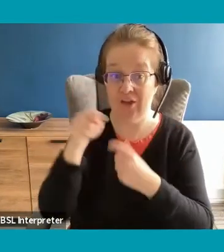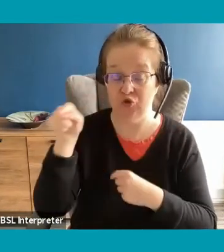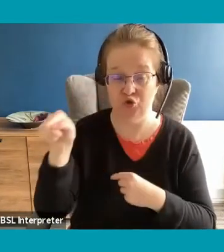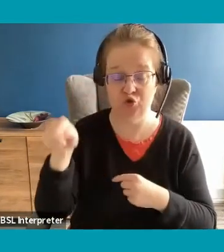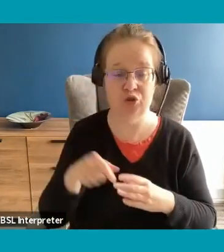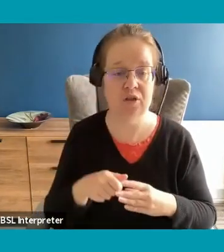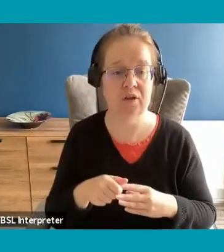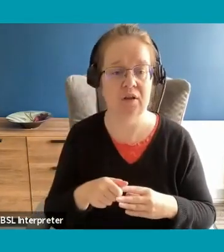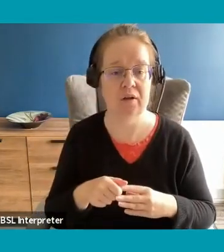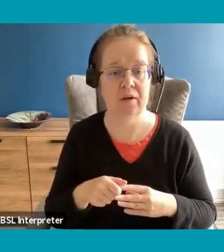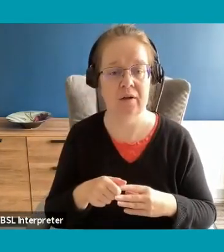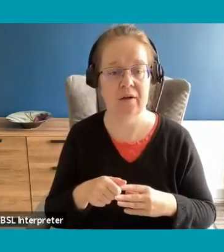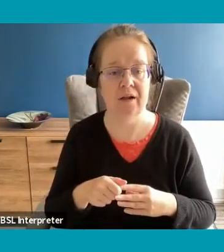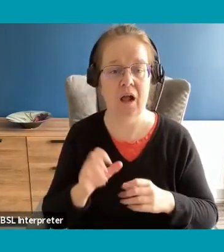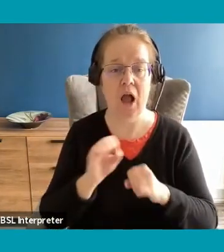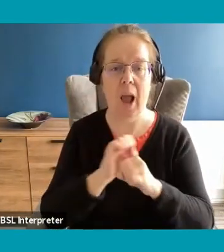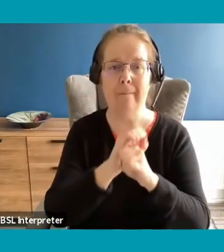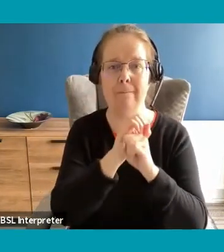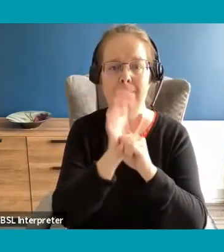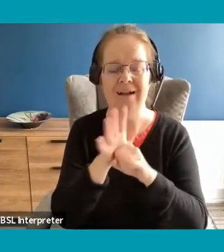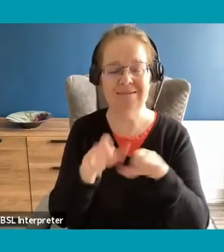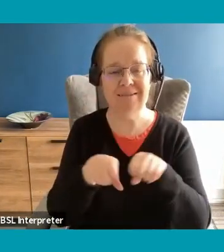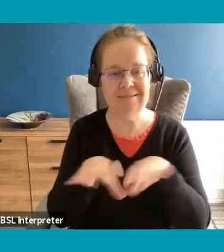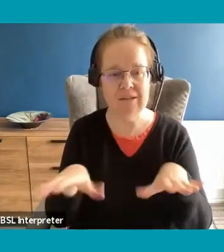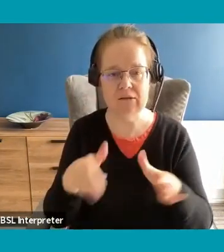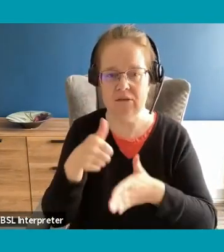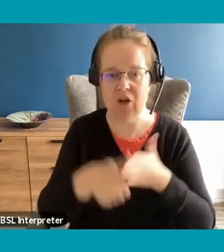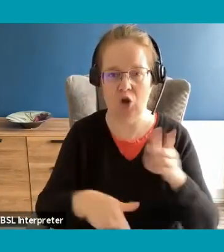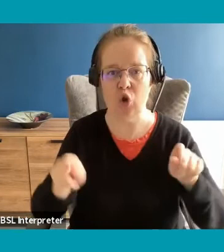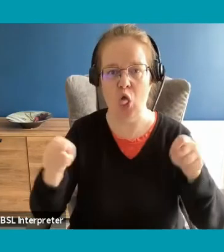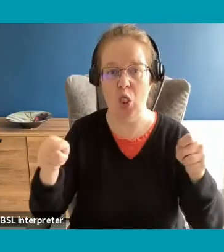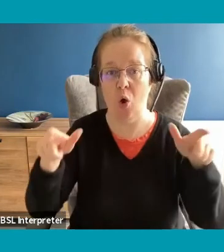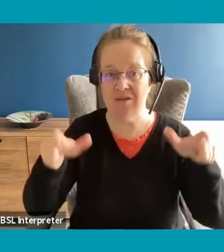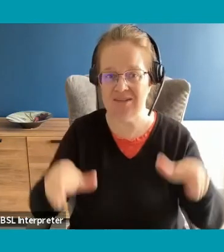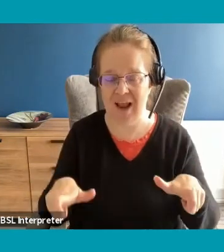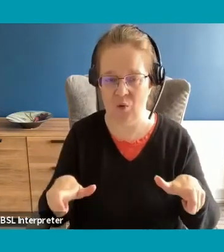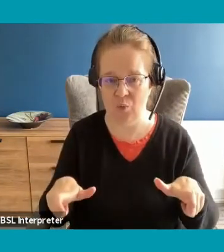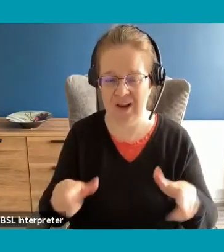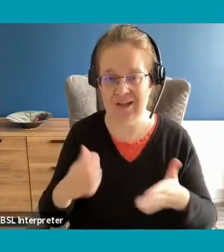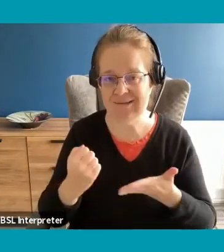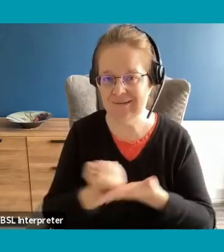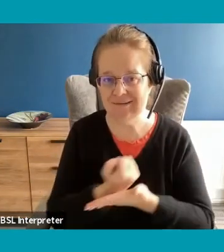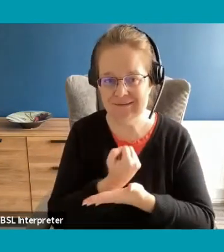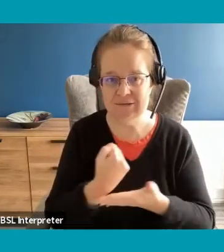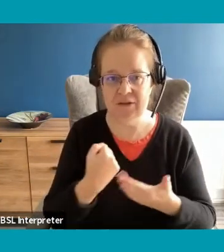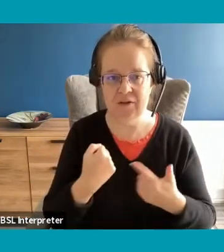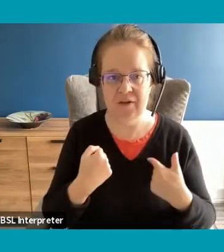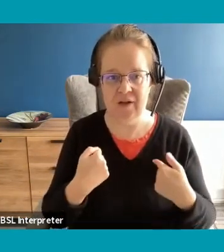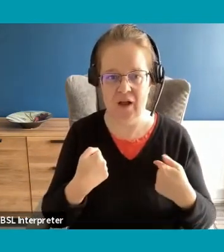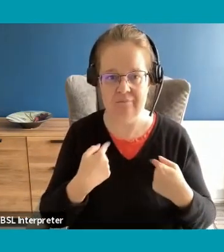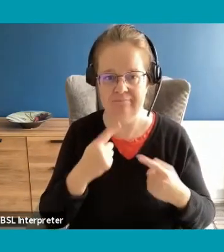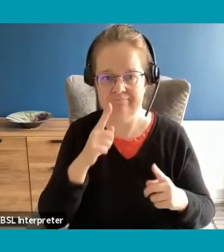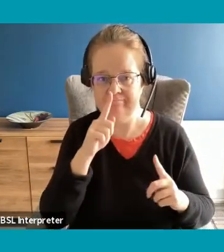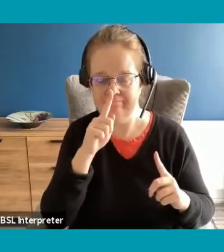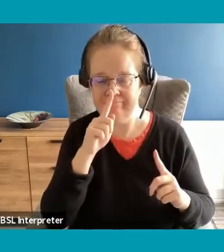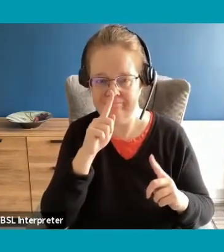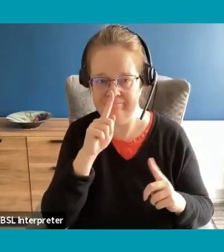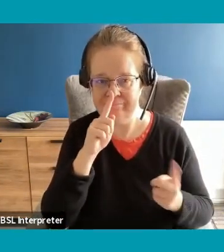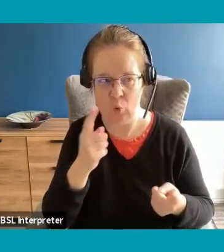the pandemic started and we were in the lockdown, but unfortunately I wasn't able to come onto the site and do the